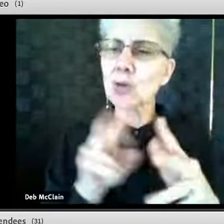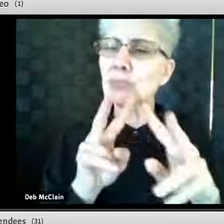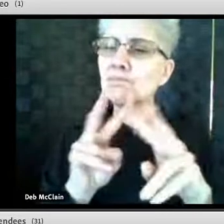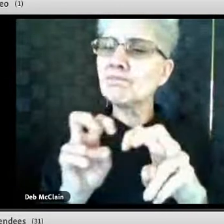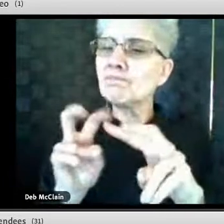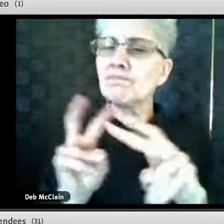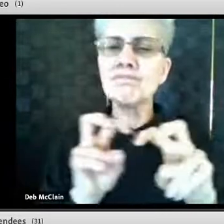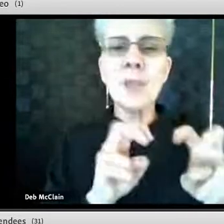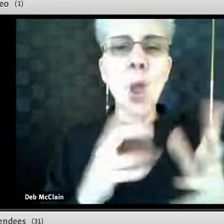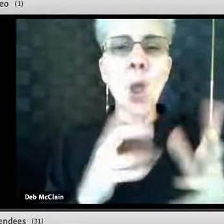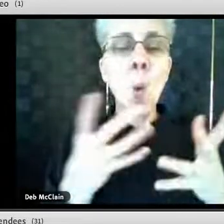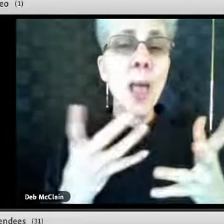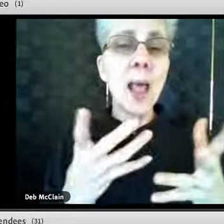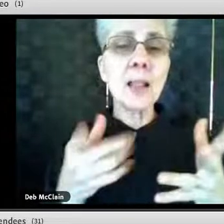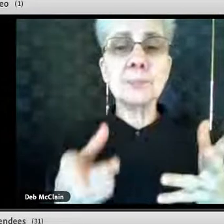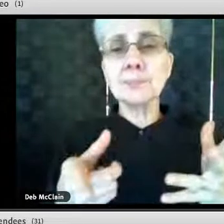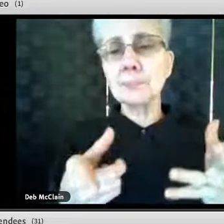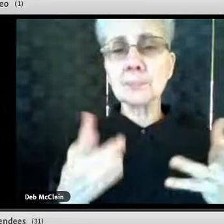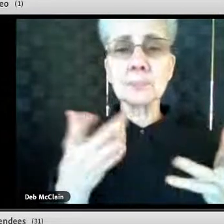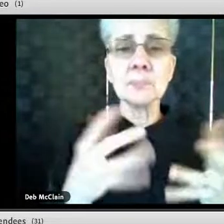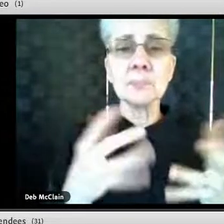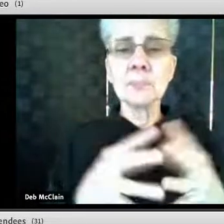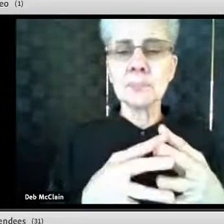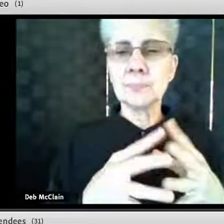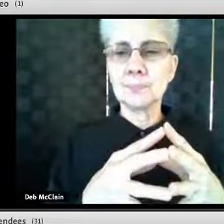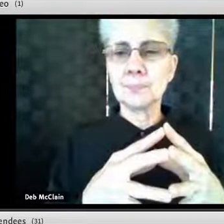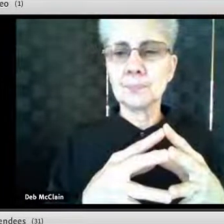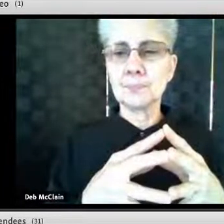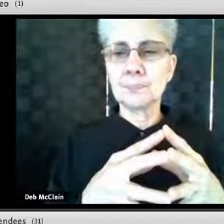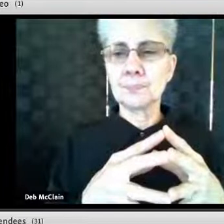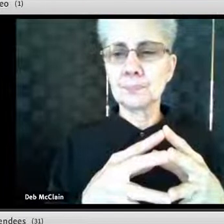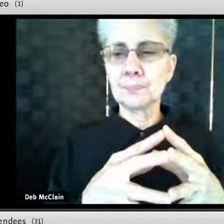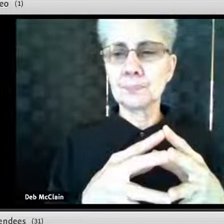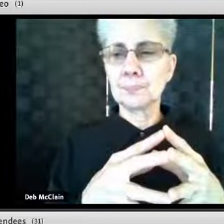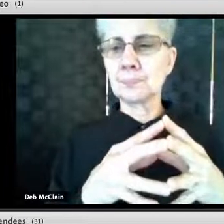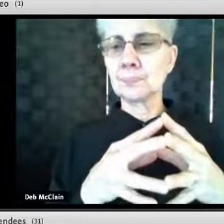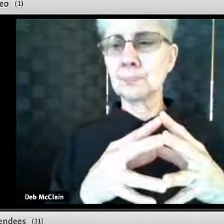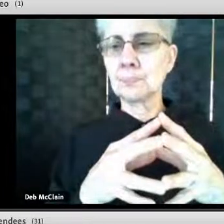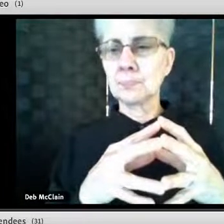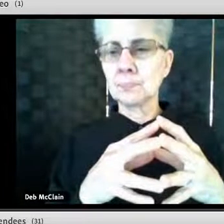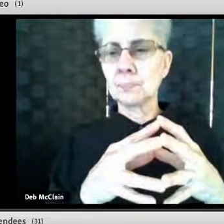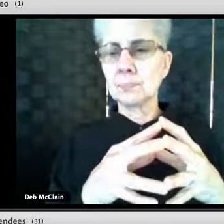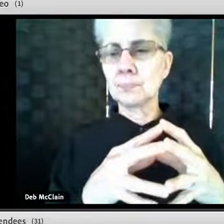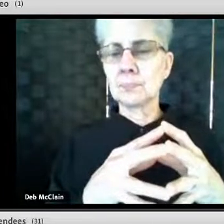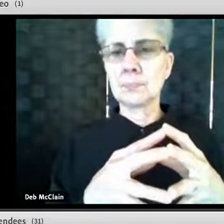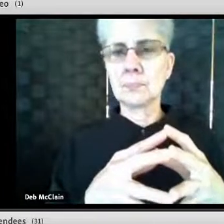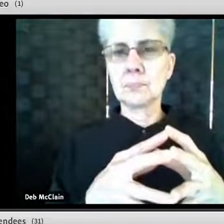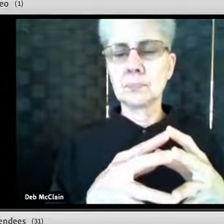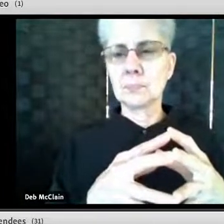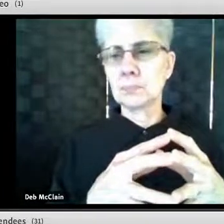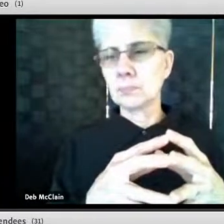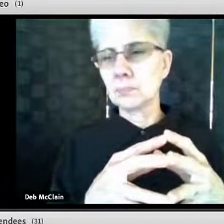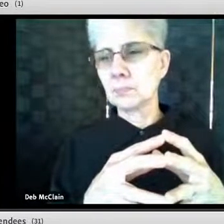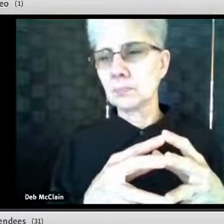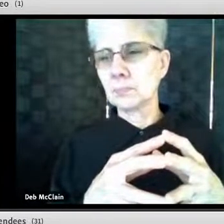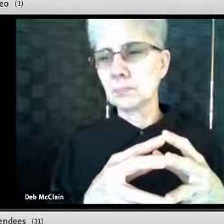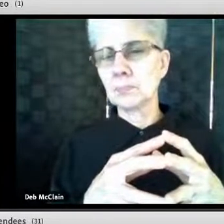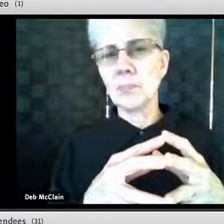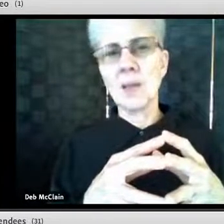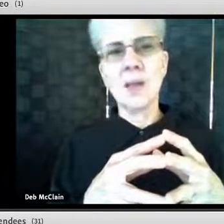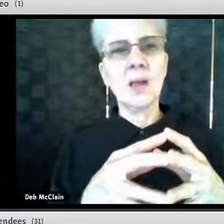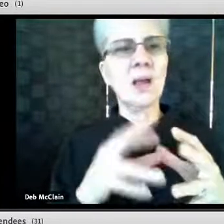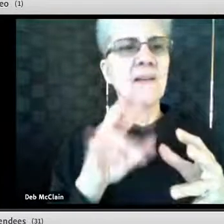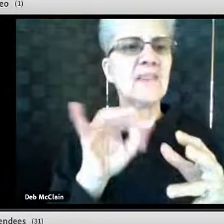and then start to look at, okay, well, the, you know,